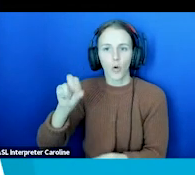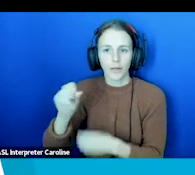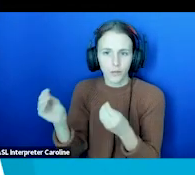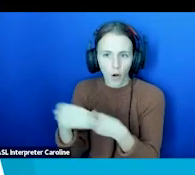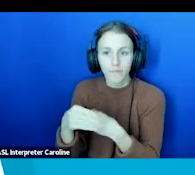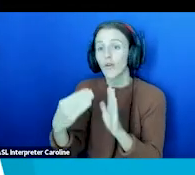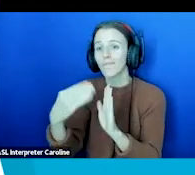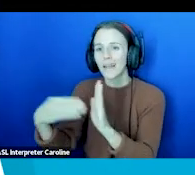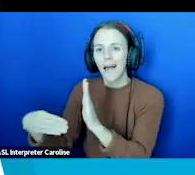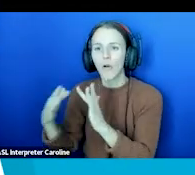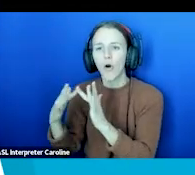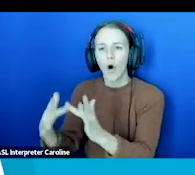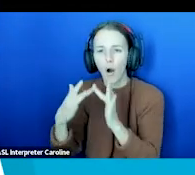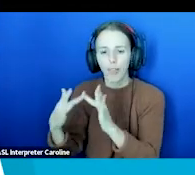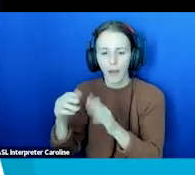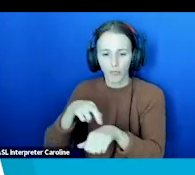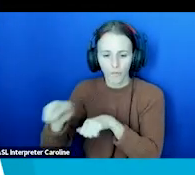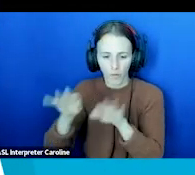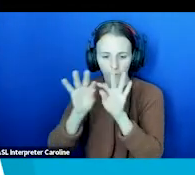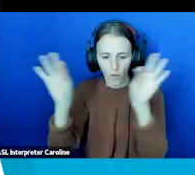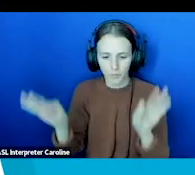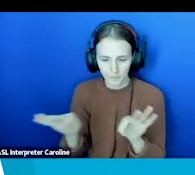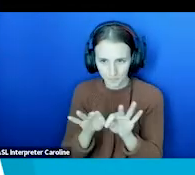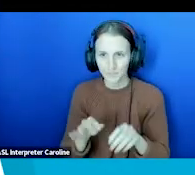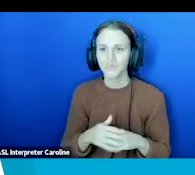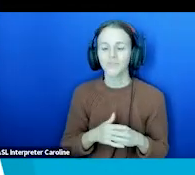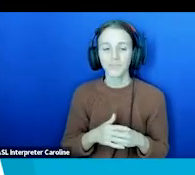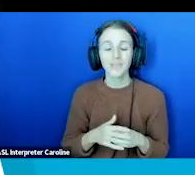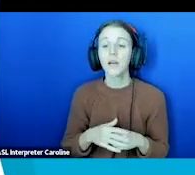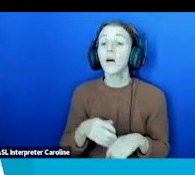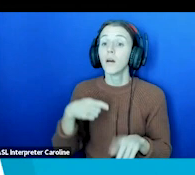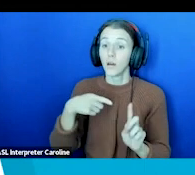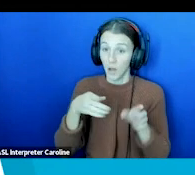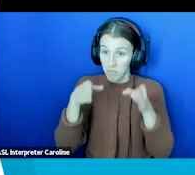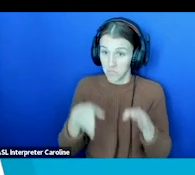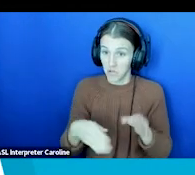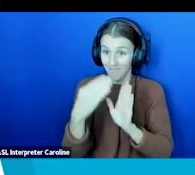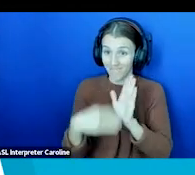OFFICES, THERE MAY BE MORE THAN ONE TO CHOOSE FROM. YOU CAN CONTACT THE LOCAL DRS OFFICE